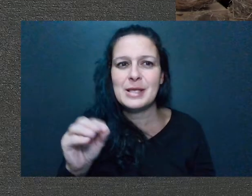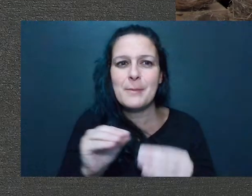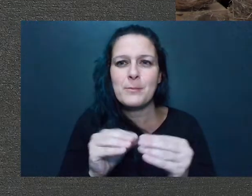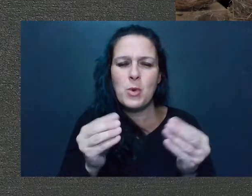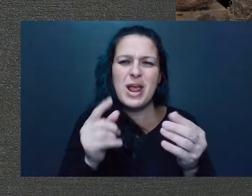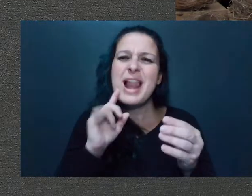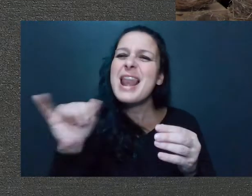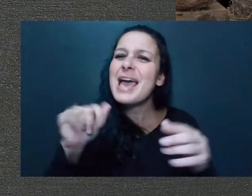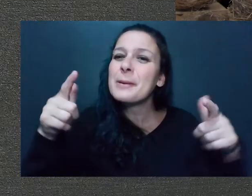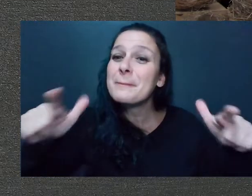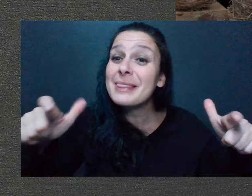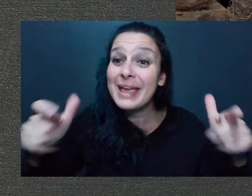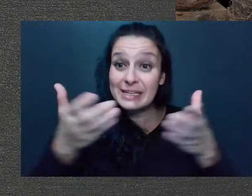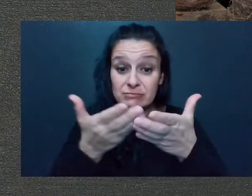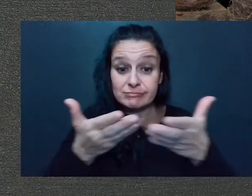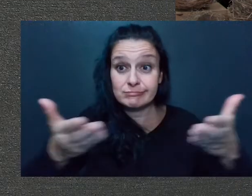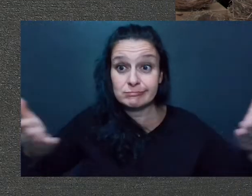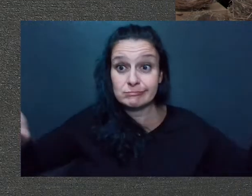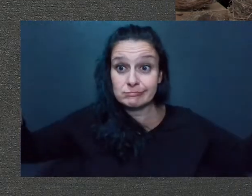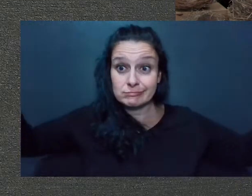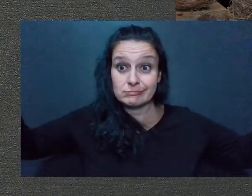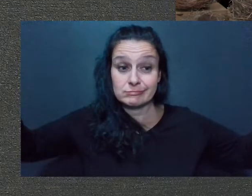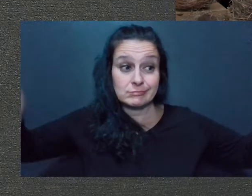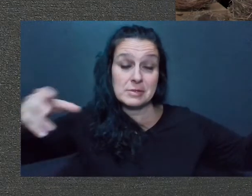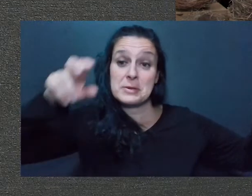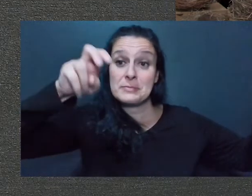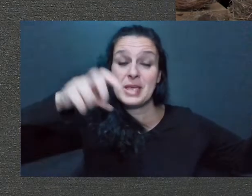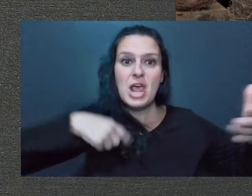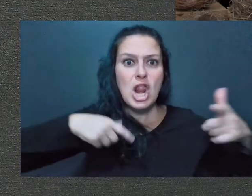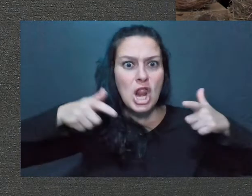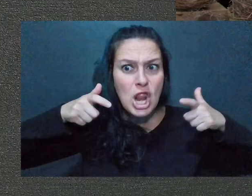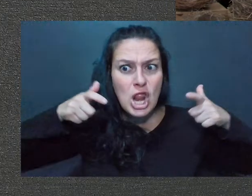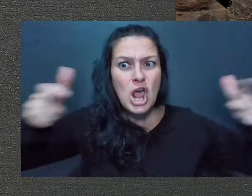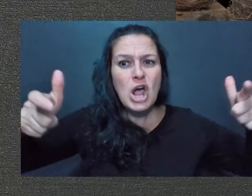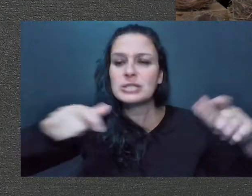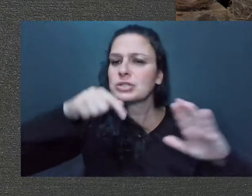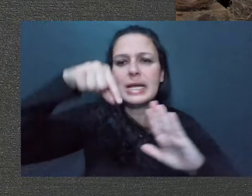So it's more kind of like a plate, right? It's a very large and not as deep.